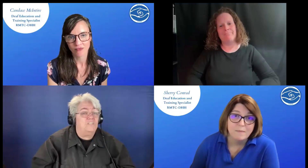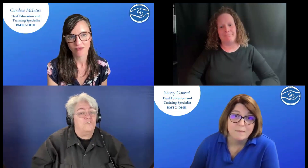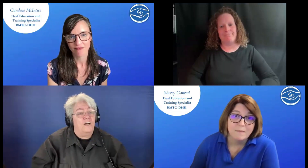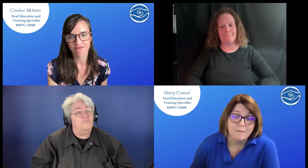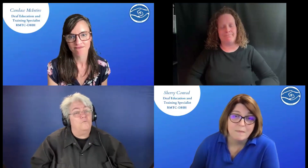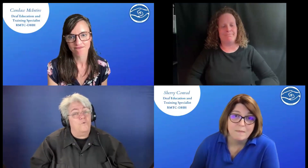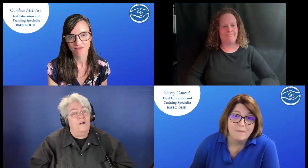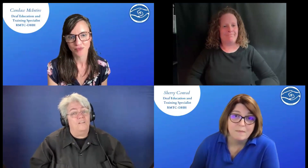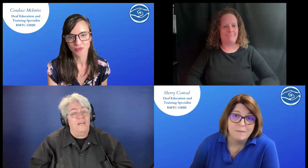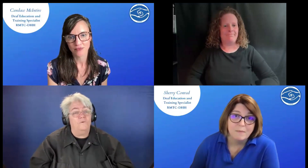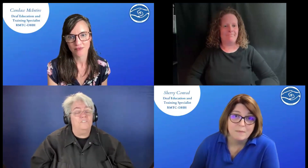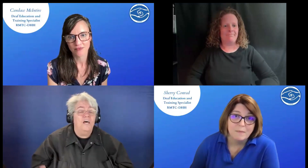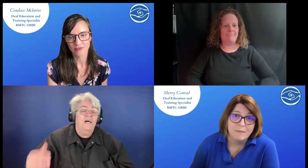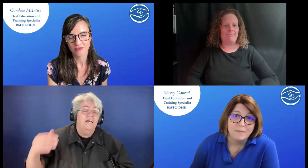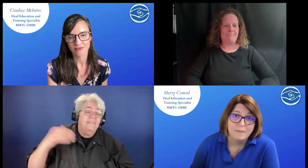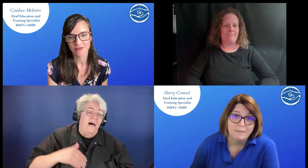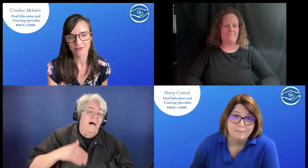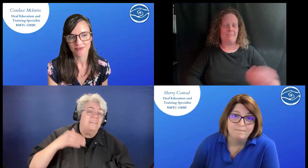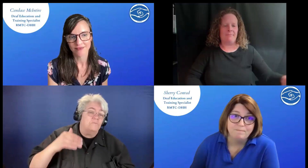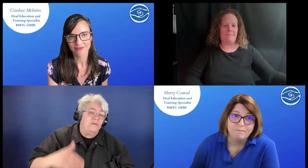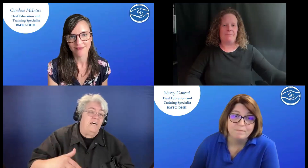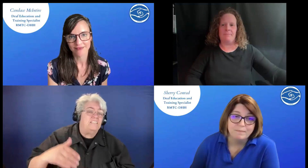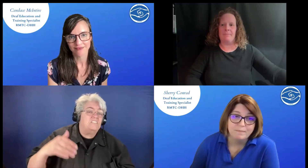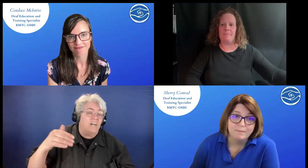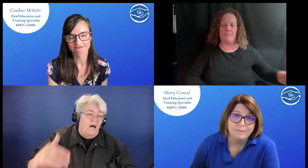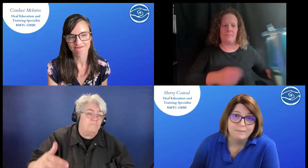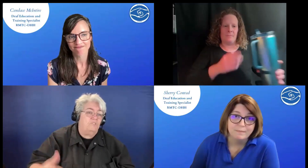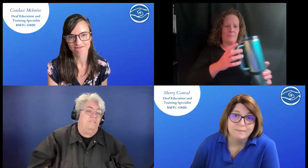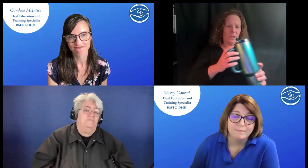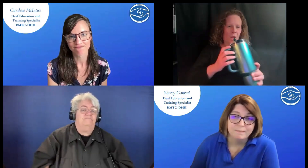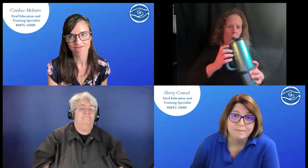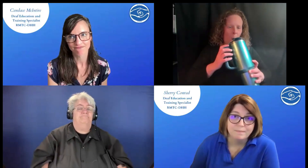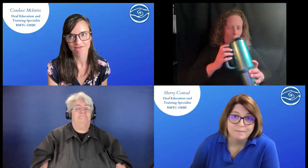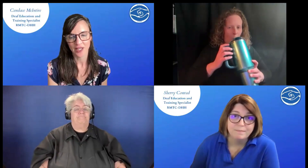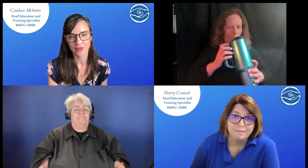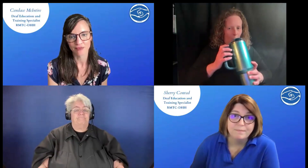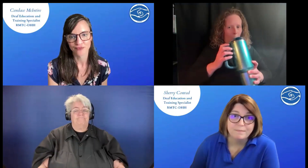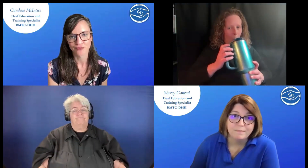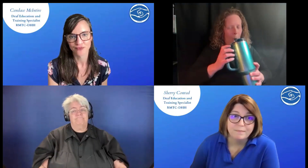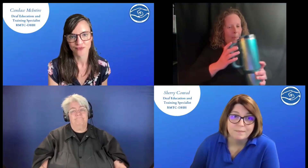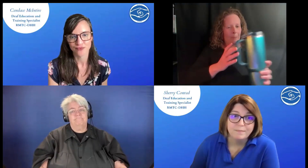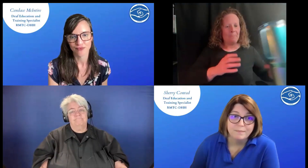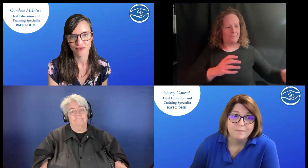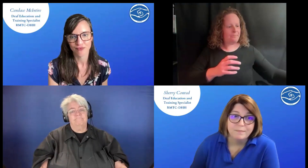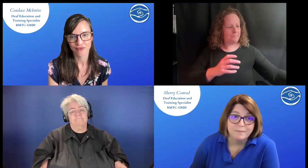and trying to acquire language it's not the best option.